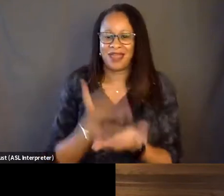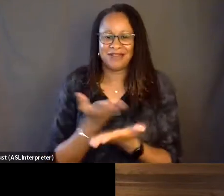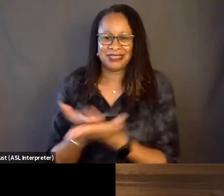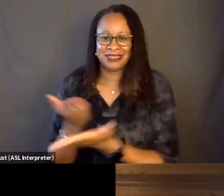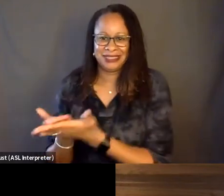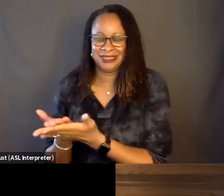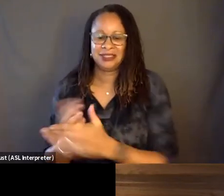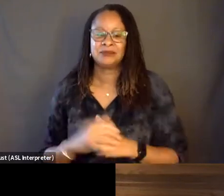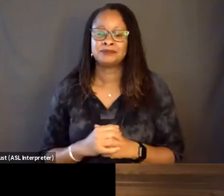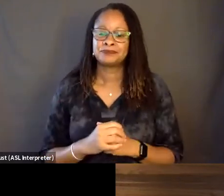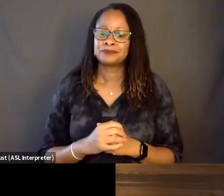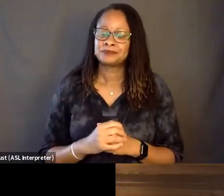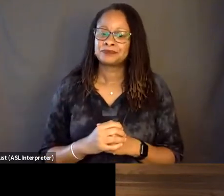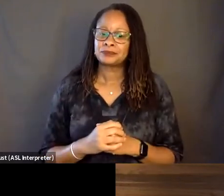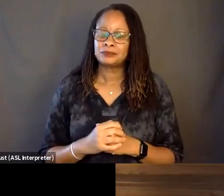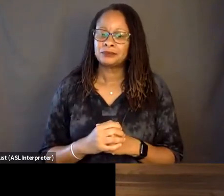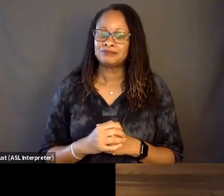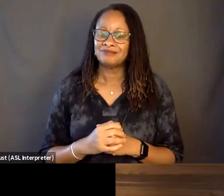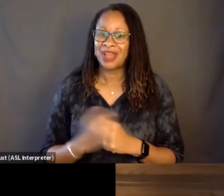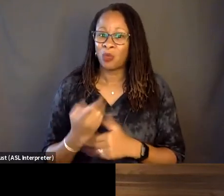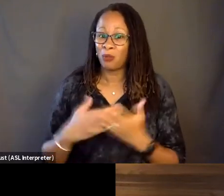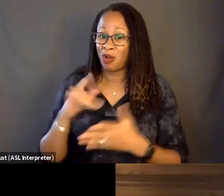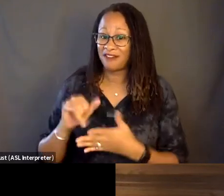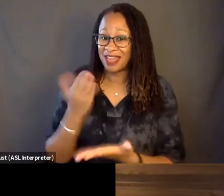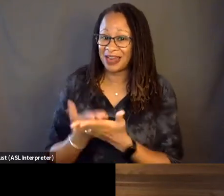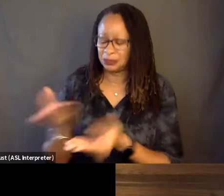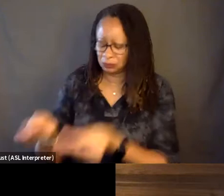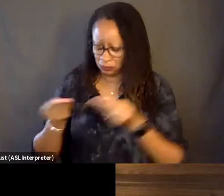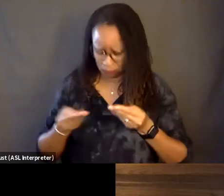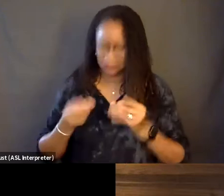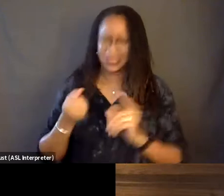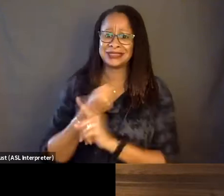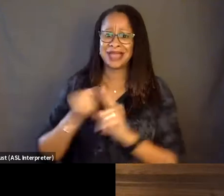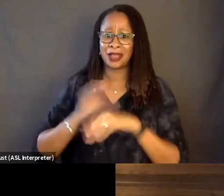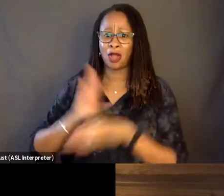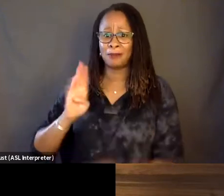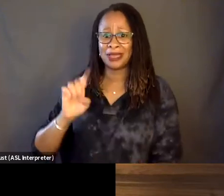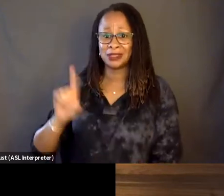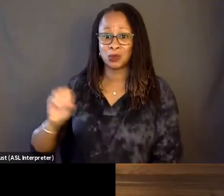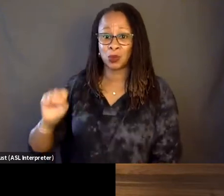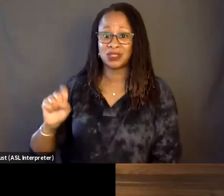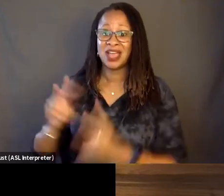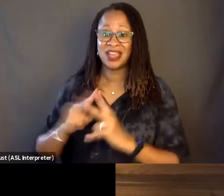And here was this attack on Bezos. And the scary, scary takeaway from this